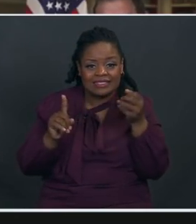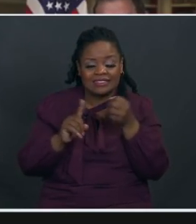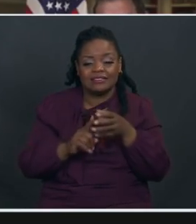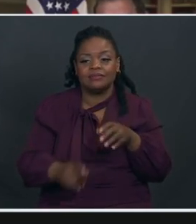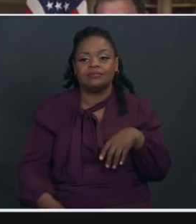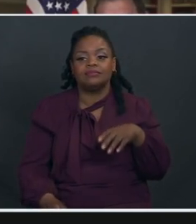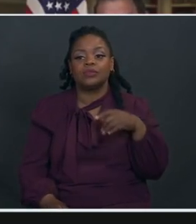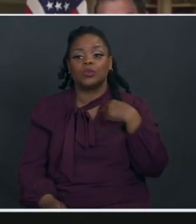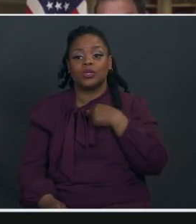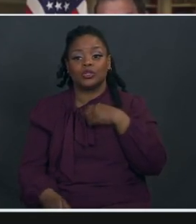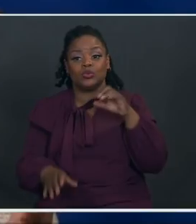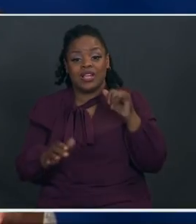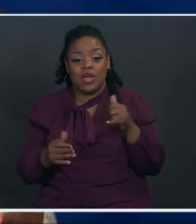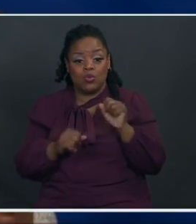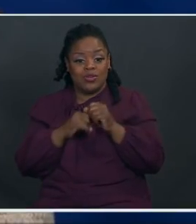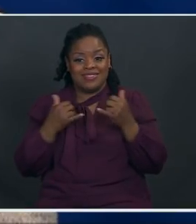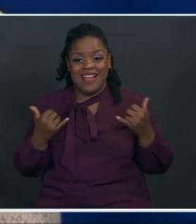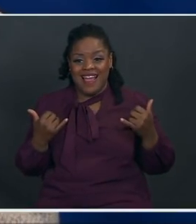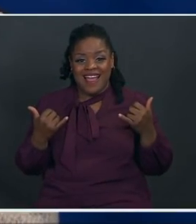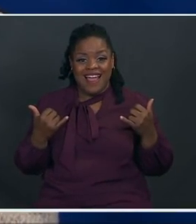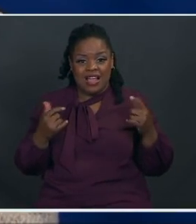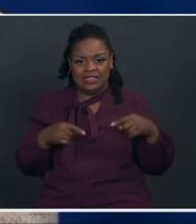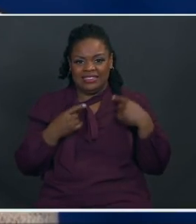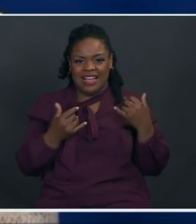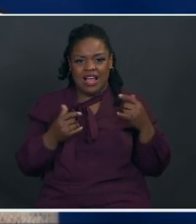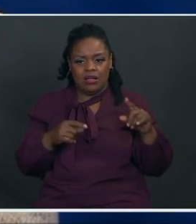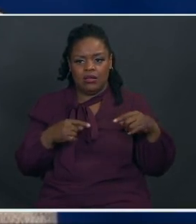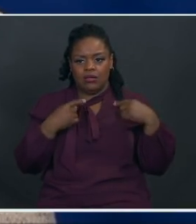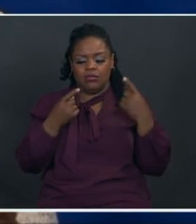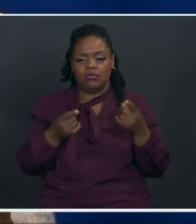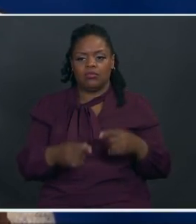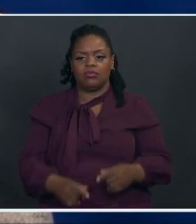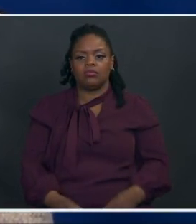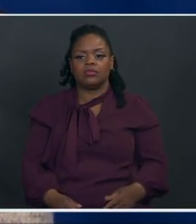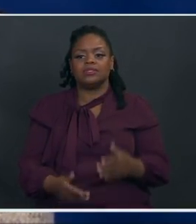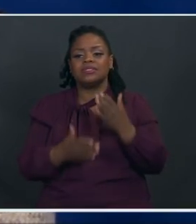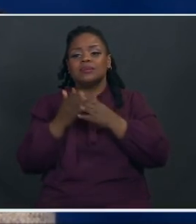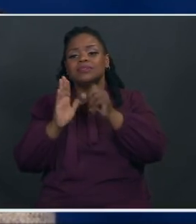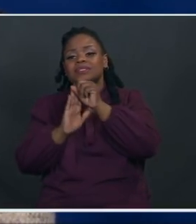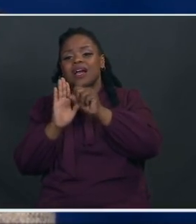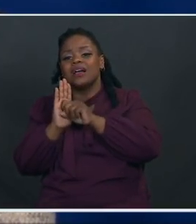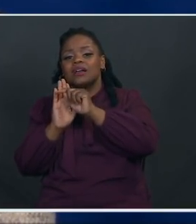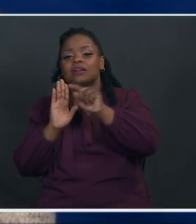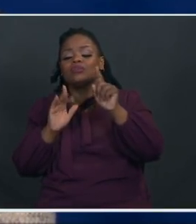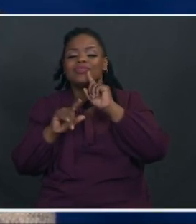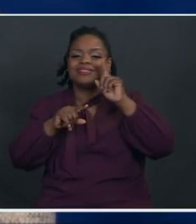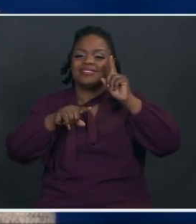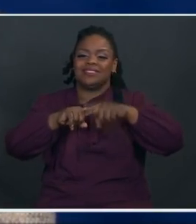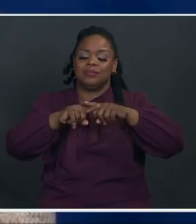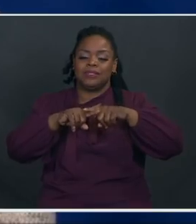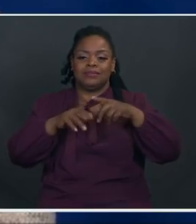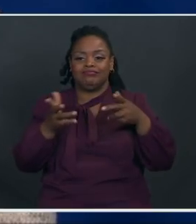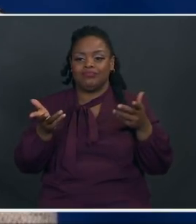So in states and localities, you know, where, you know, depending on kind of what's on the ground as far as prioritization,